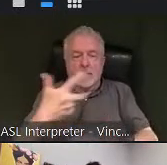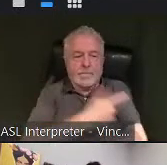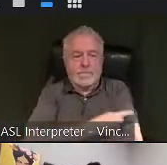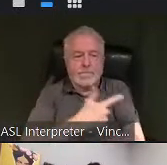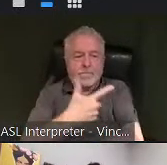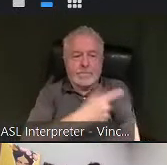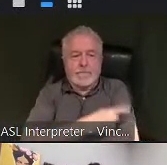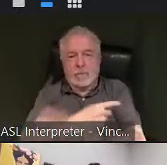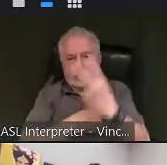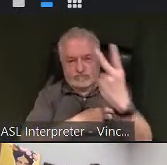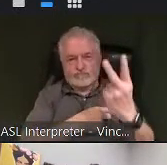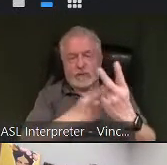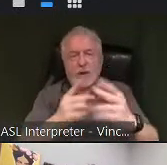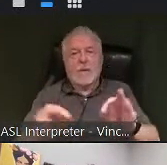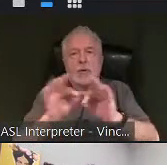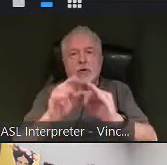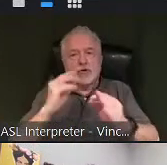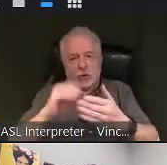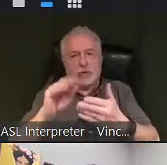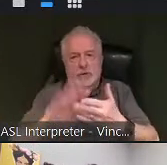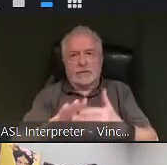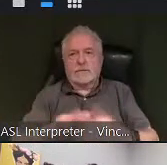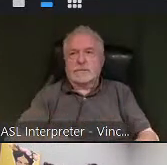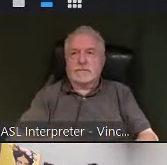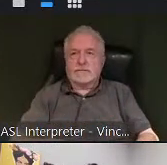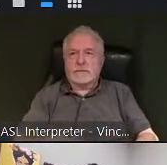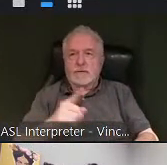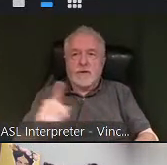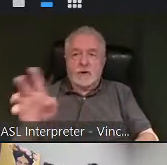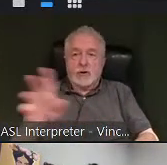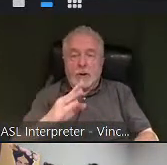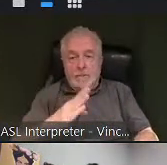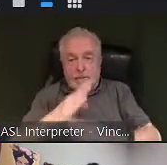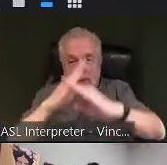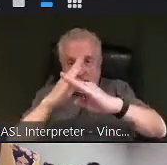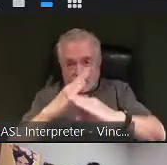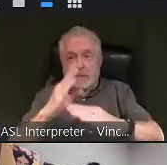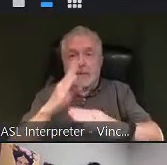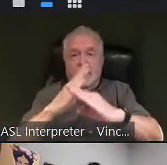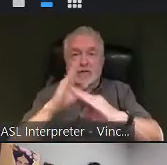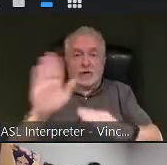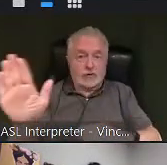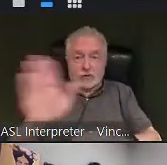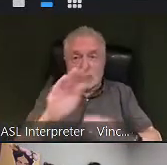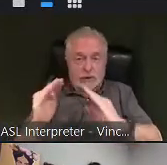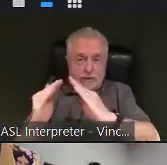So that's very important to know for your protection and for the protection of your community.